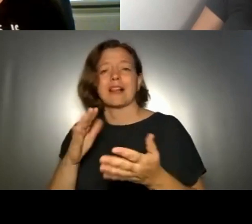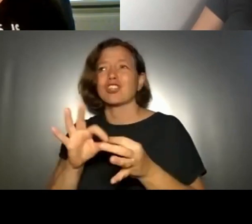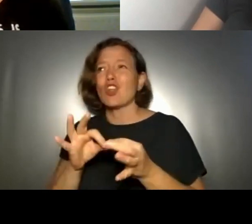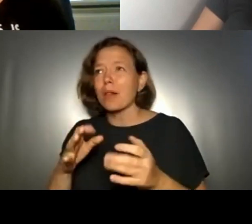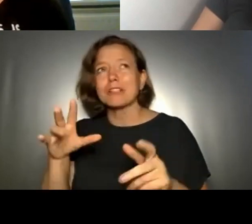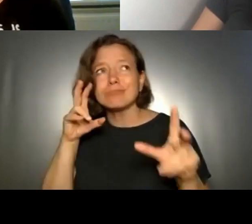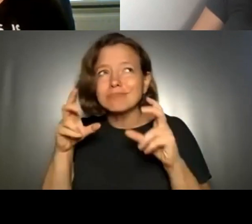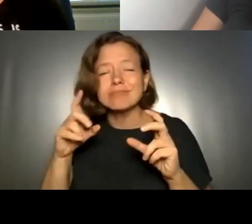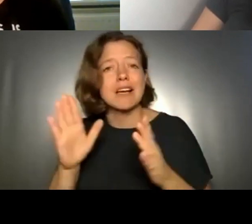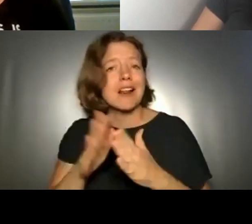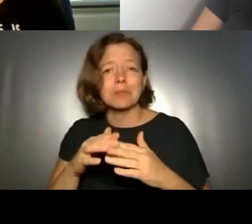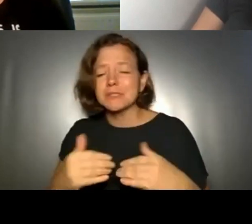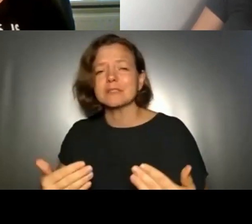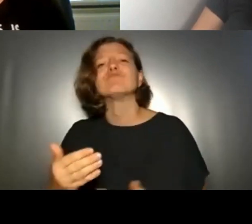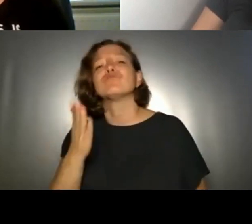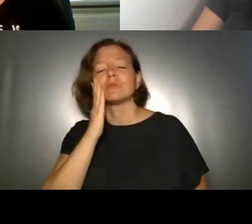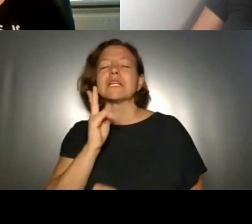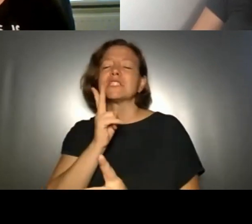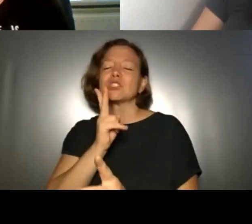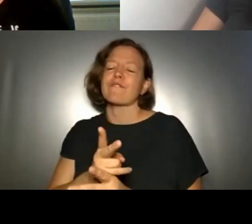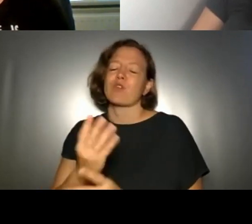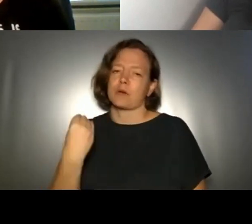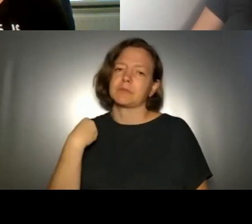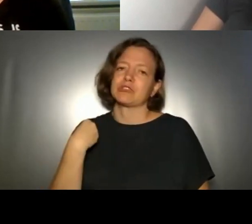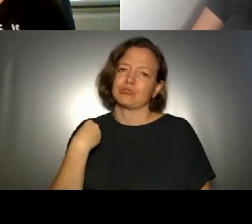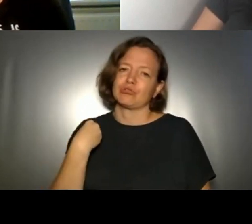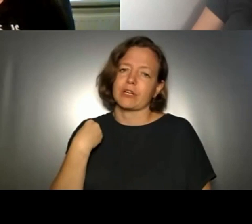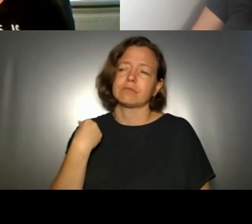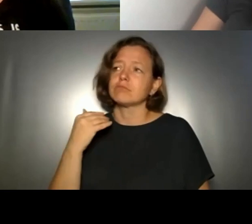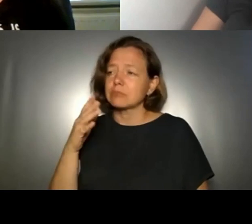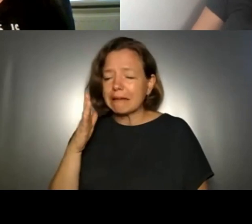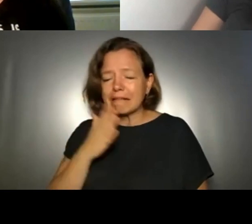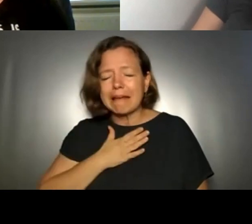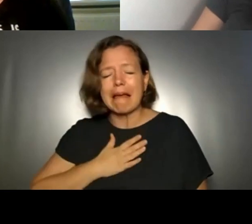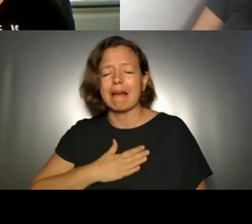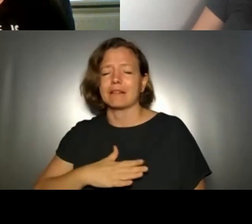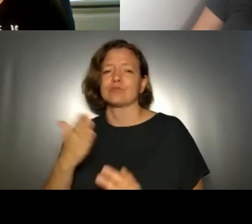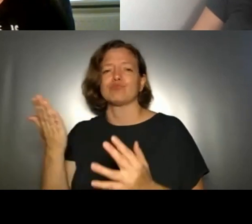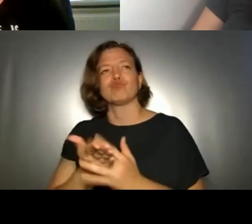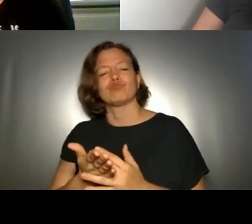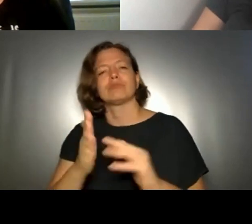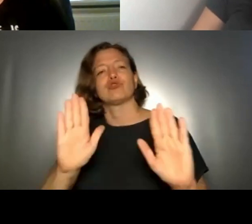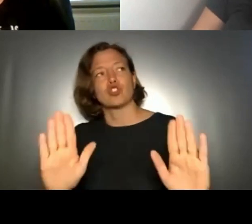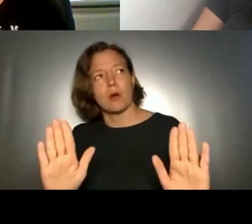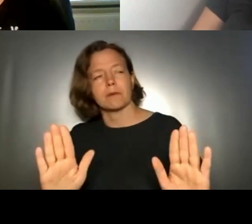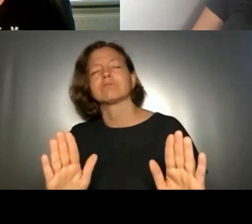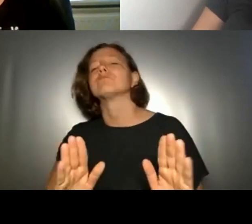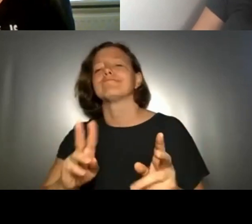We really want to know and then take the time and find a solution together.